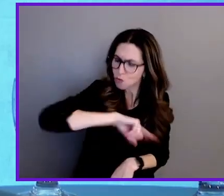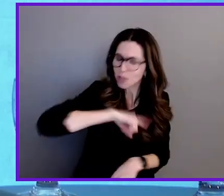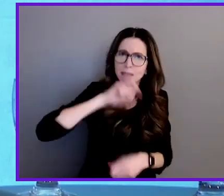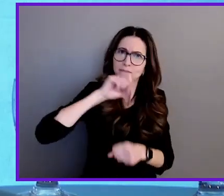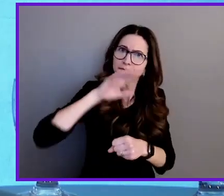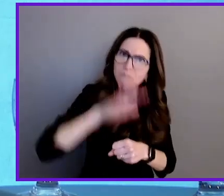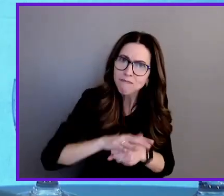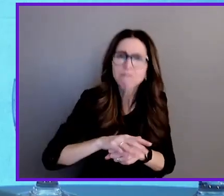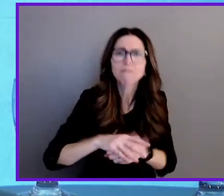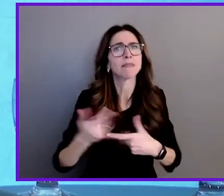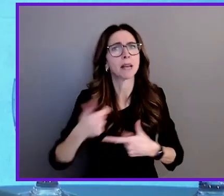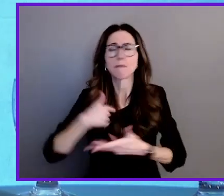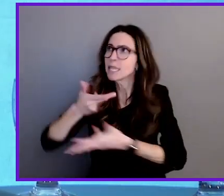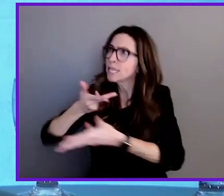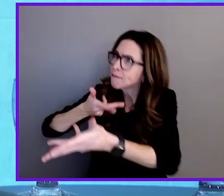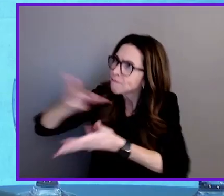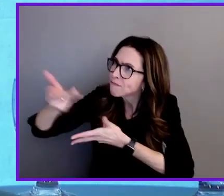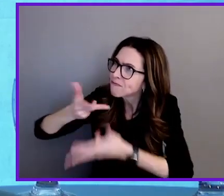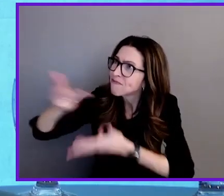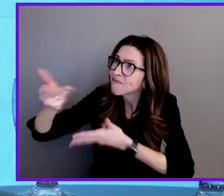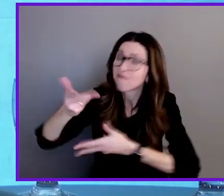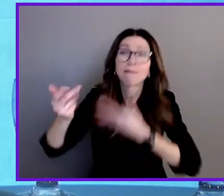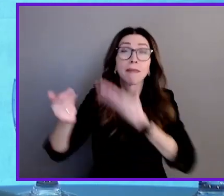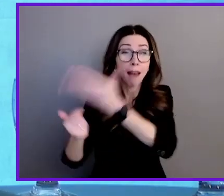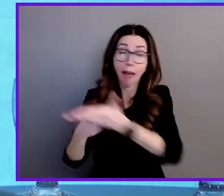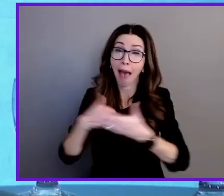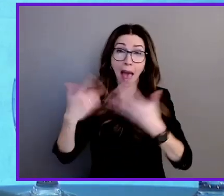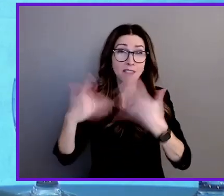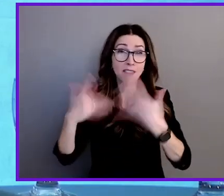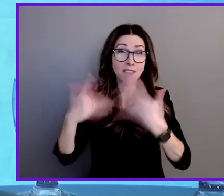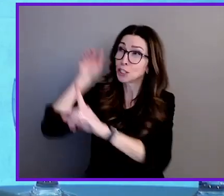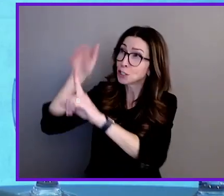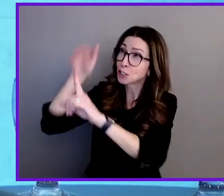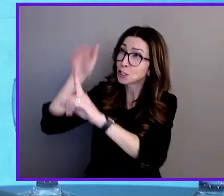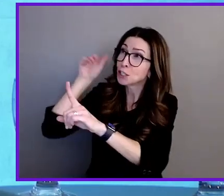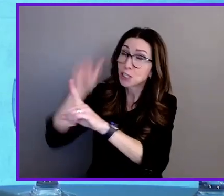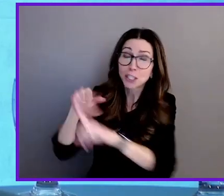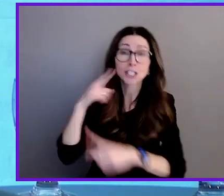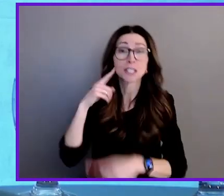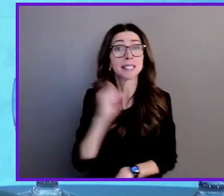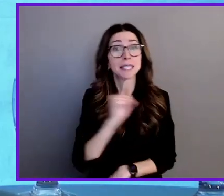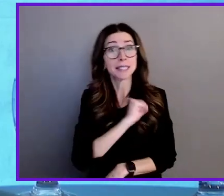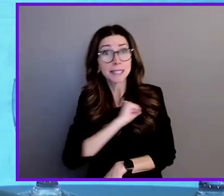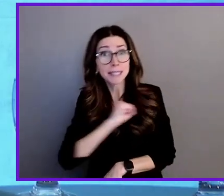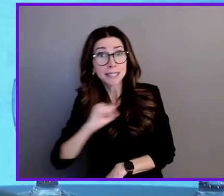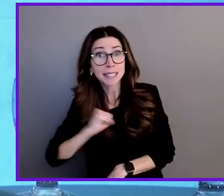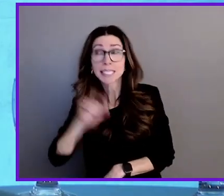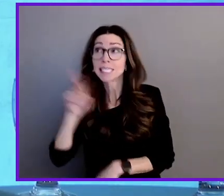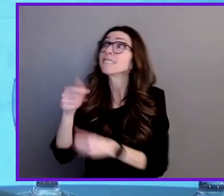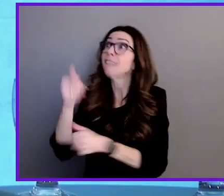I went before the Senate and the Parliament to plead for it, but we’ll continue to put pressure because